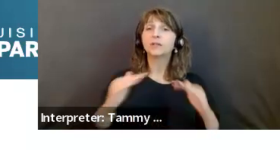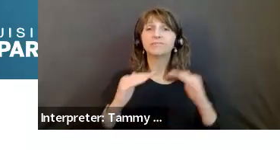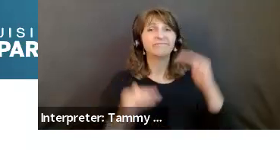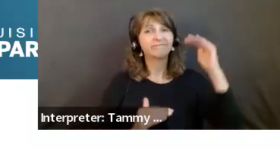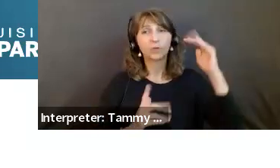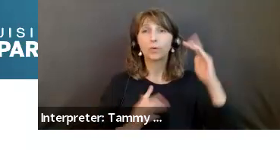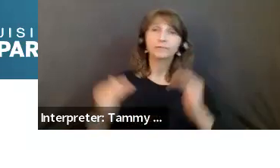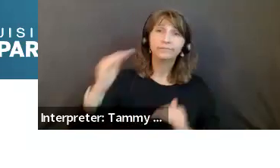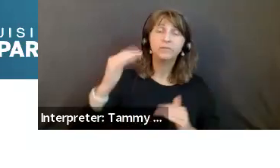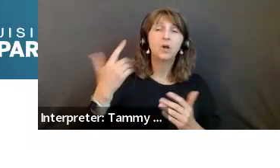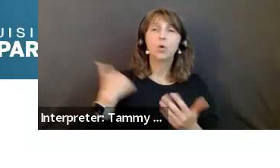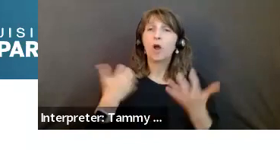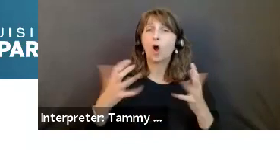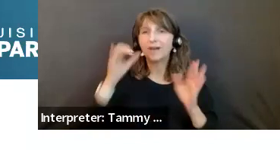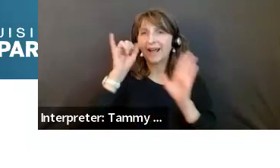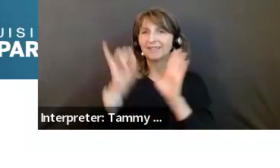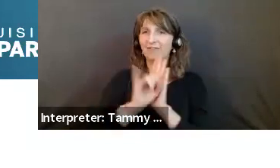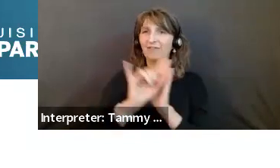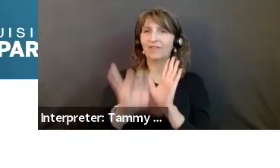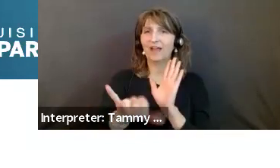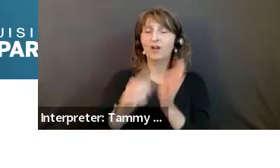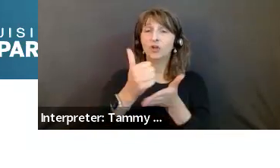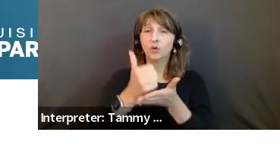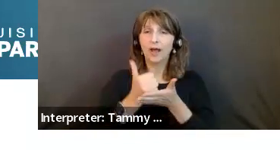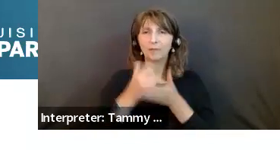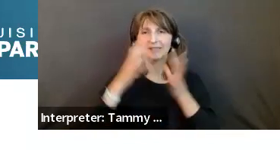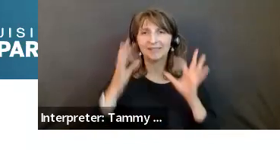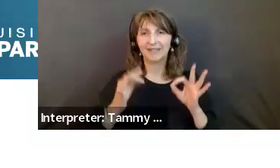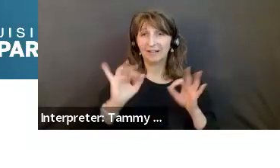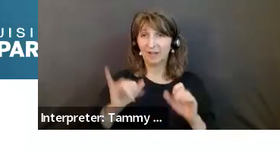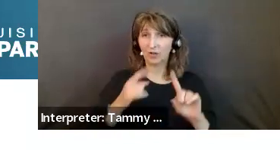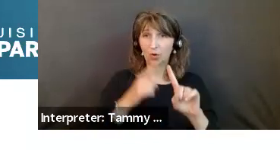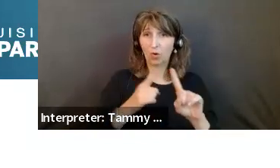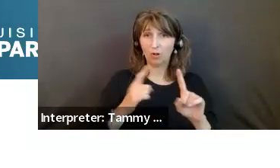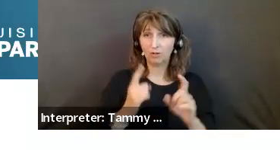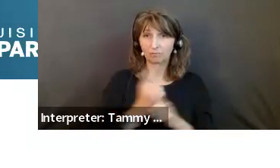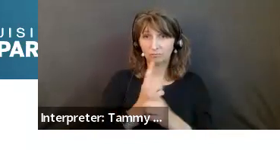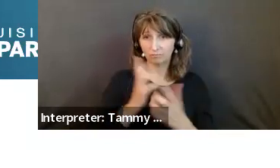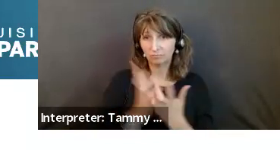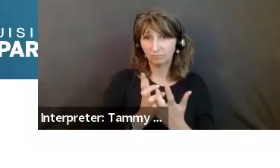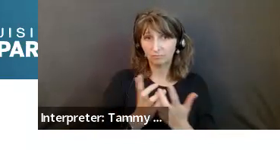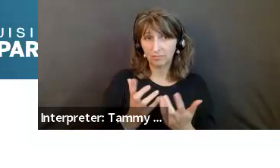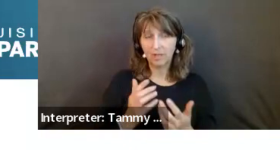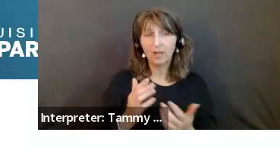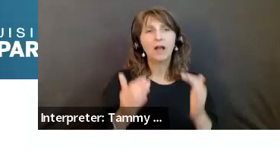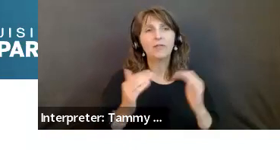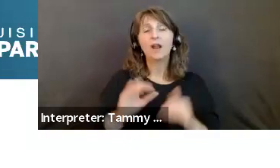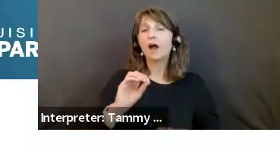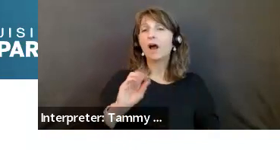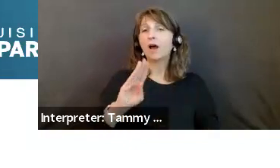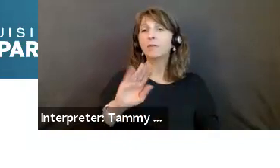That can help us establish whether or not this goal is appropriate. And then looking at objectives, we wanted to think about smart objectives, right?